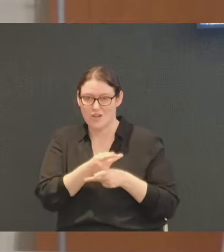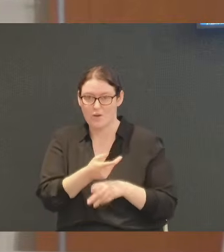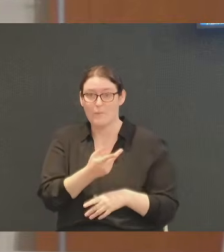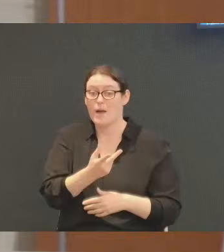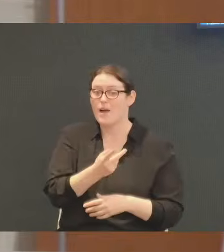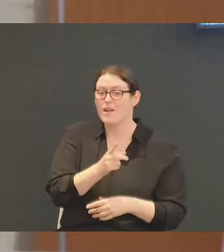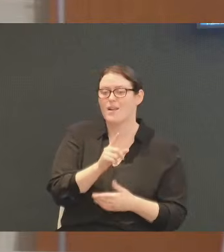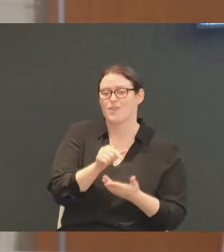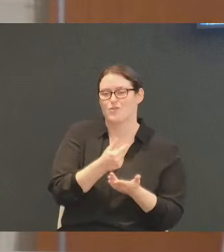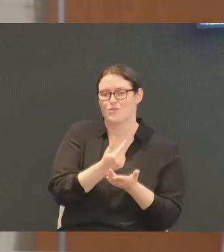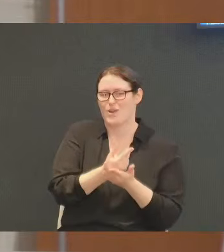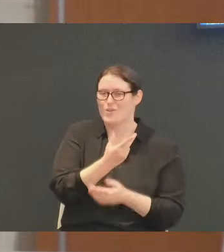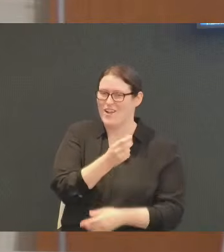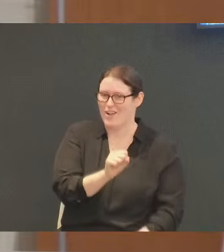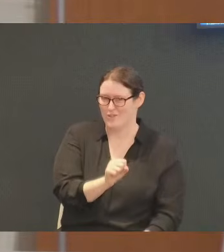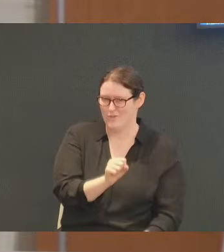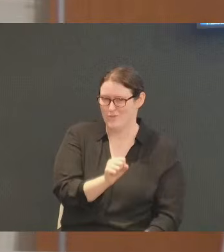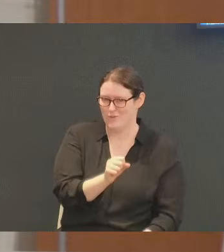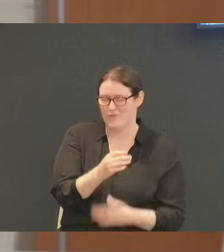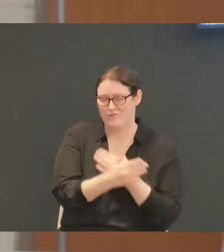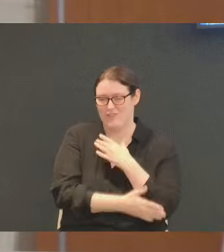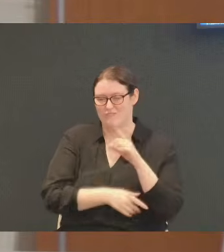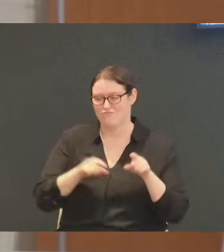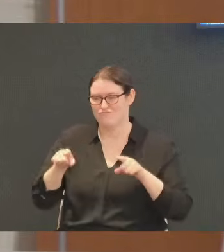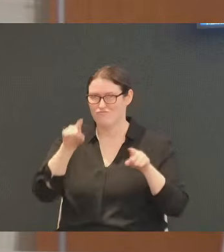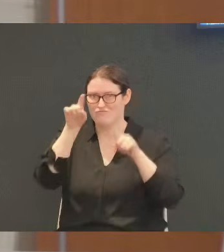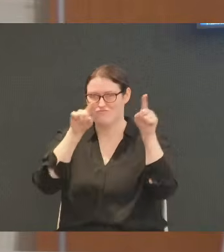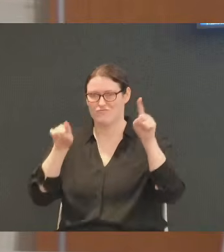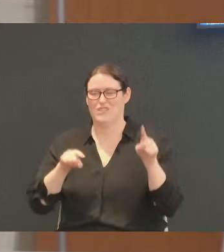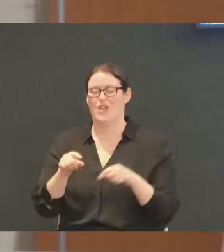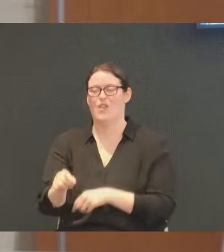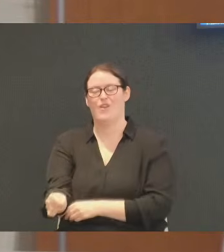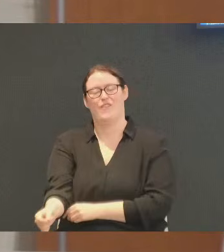all over the county. They've graduated from all different high schools and sometimes they don't